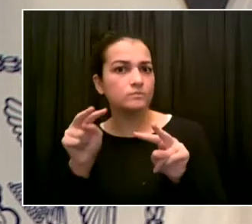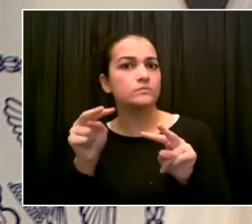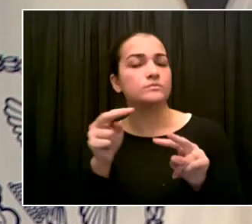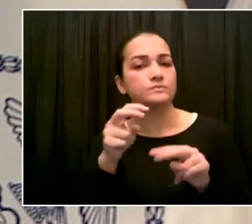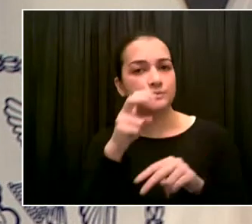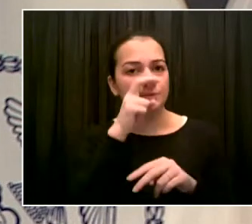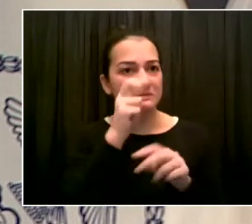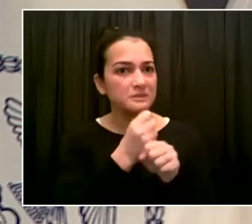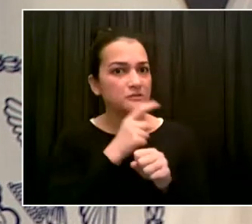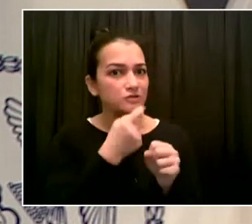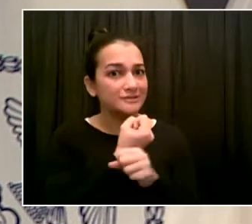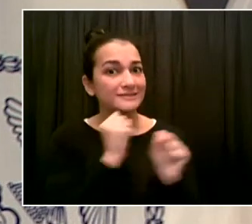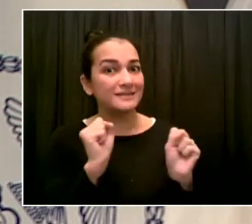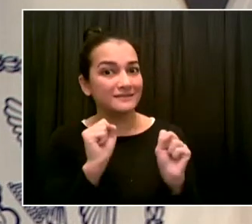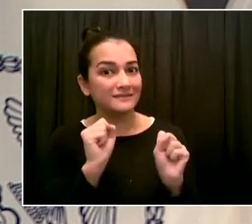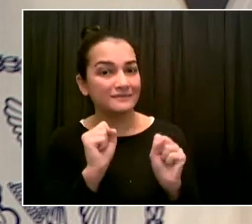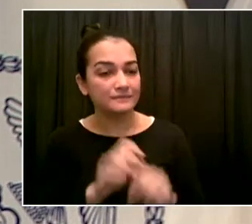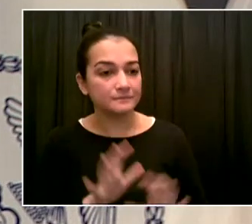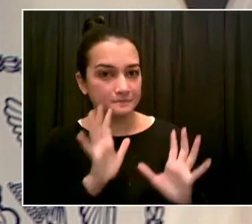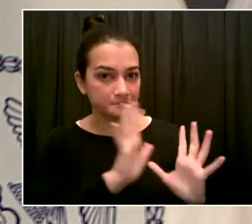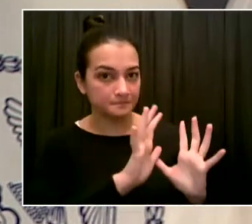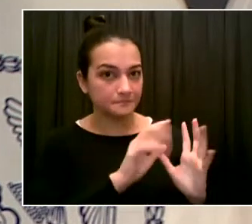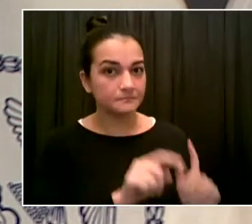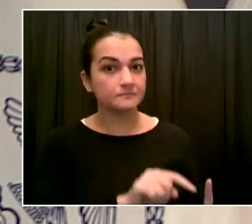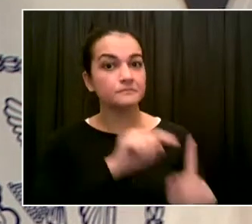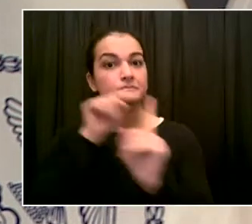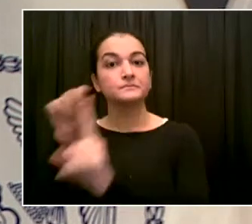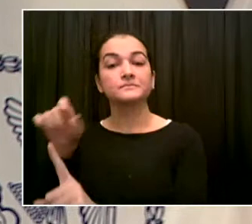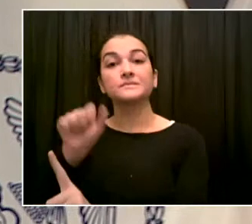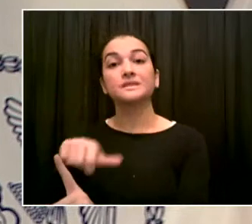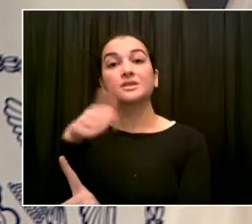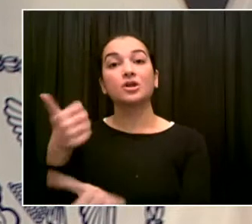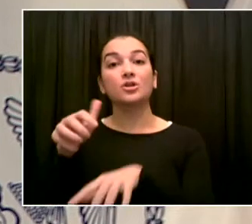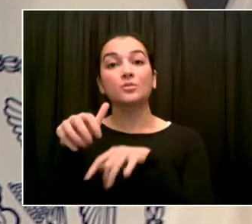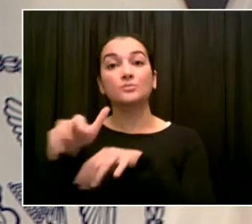NYPD N OHOW THAT MIGHT IMPACT THE SECURY ITPLAN